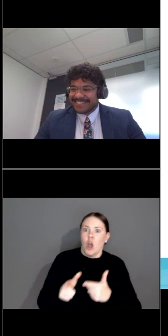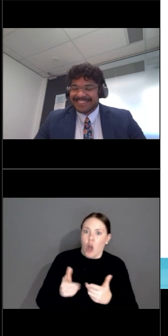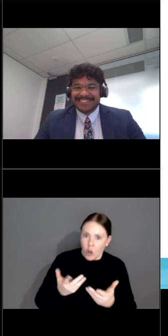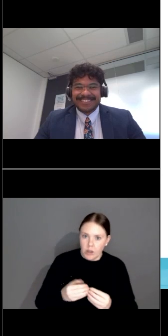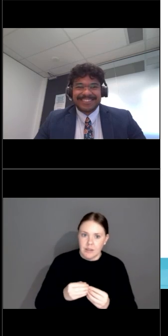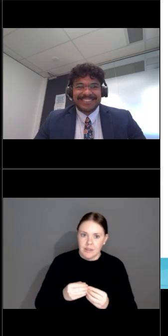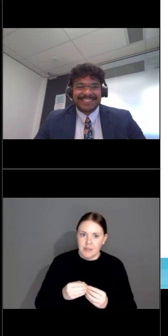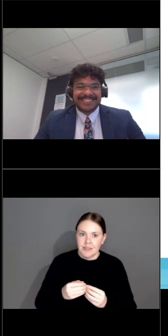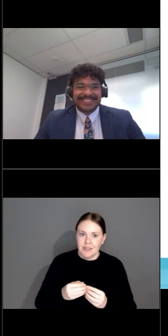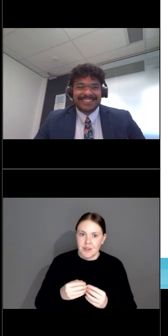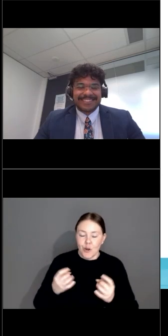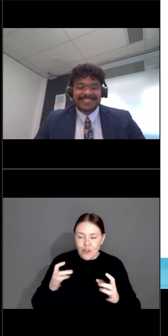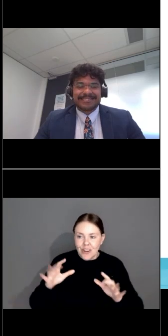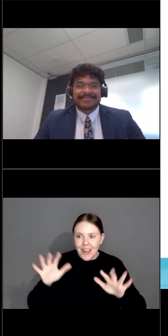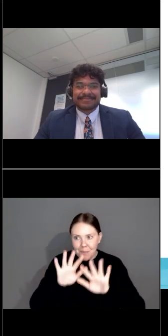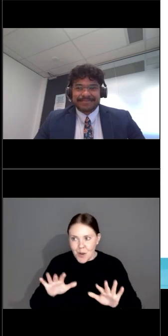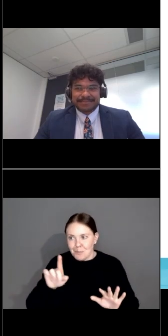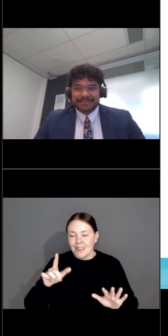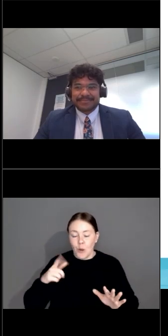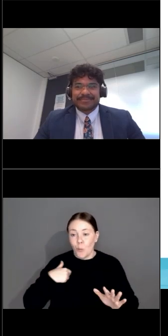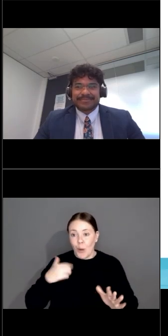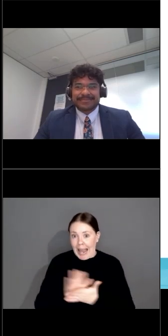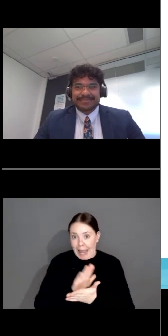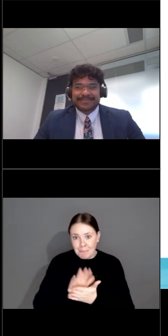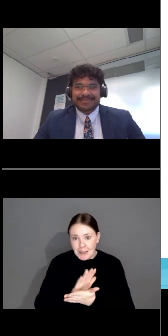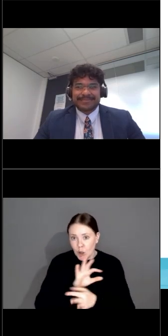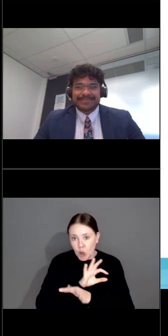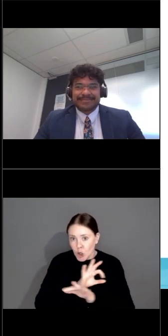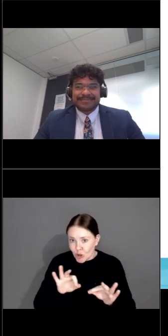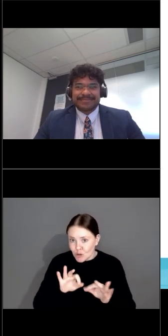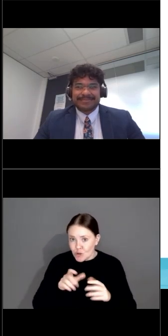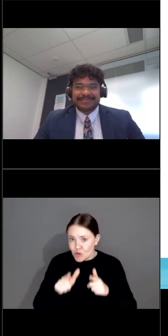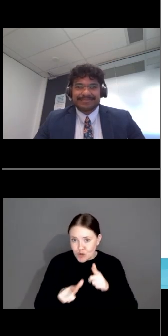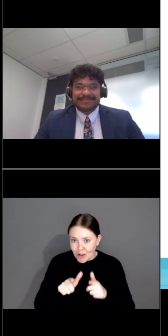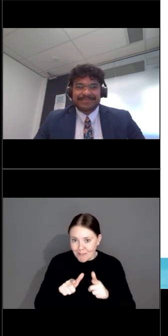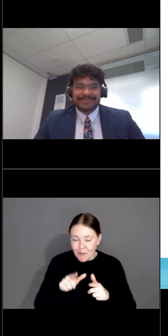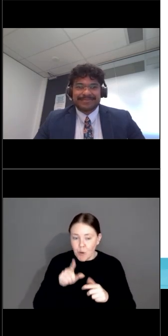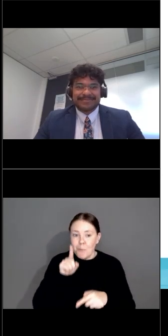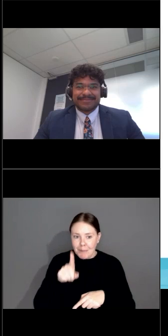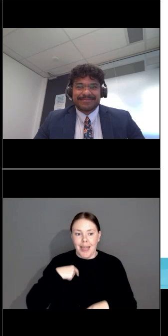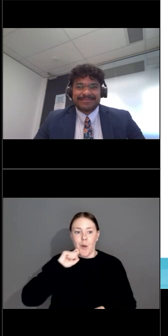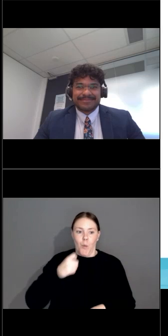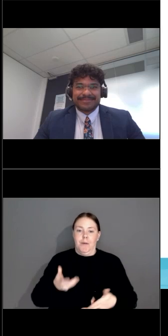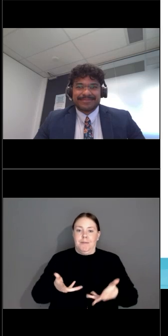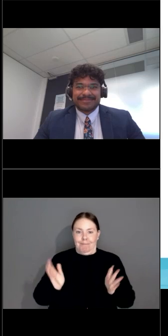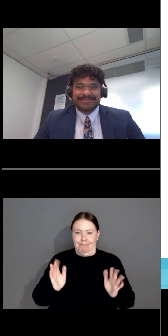quite happy not to travel um but I will travel if I have to so yeah you know um it's all about